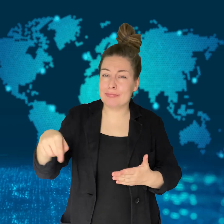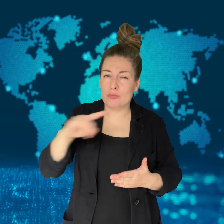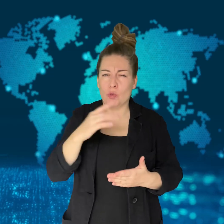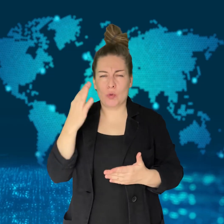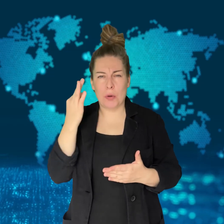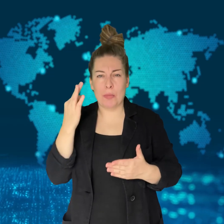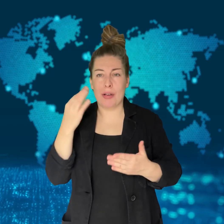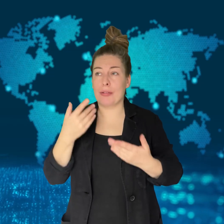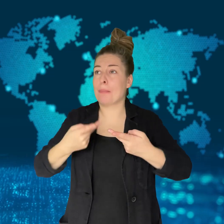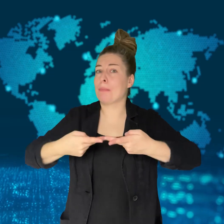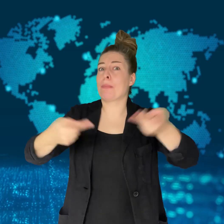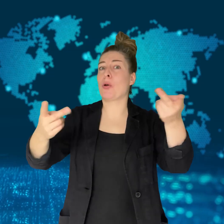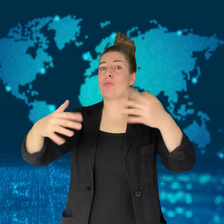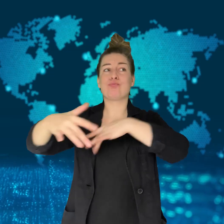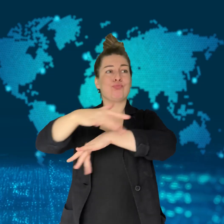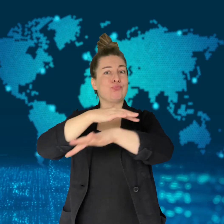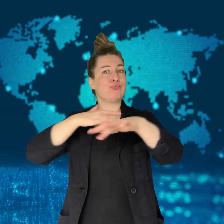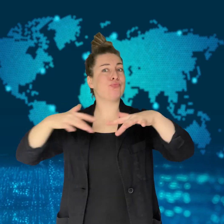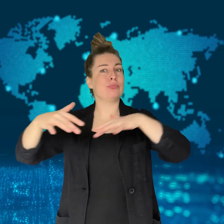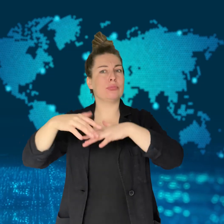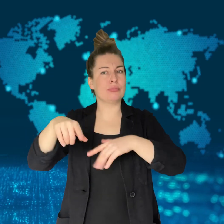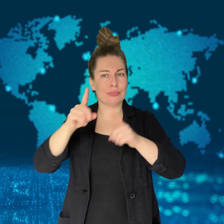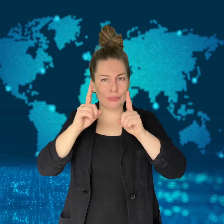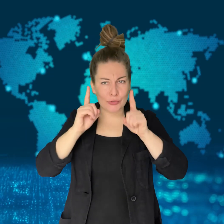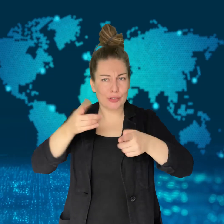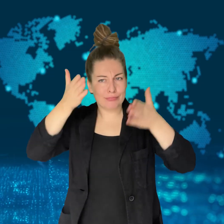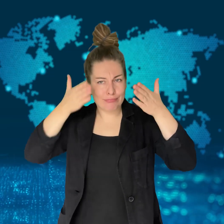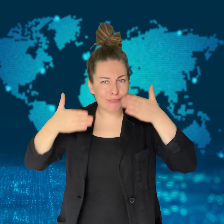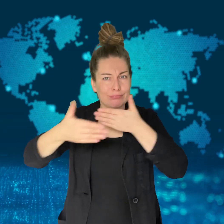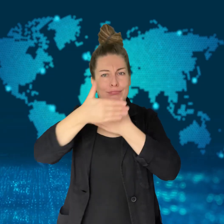be covered from ankle to neck as well as covering her hair.